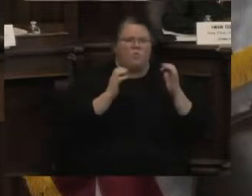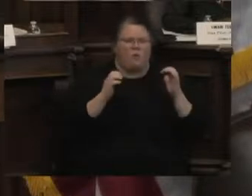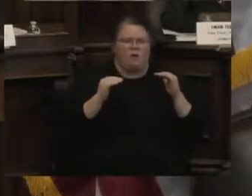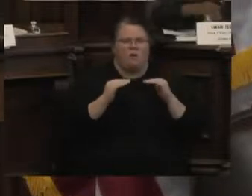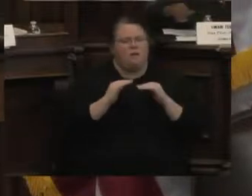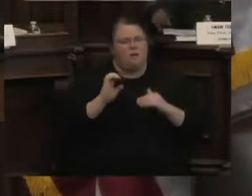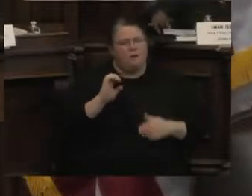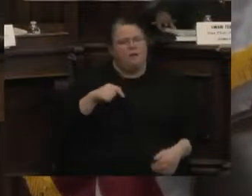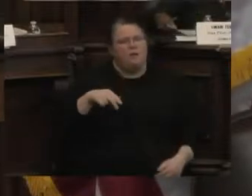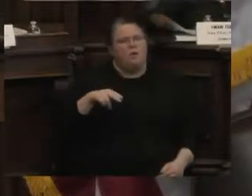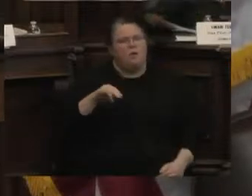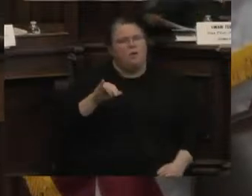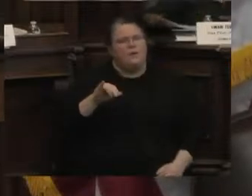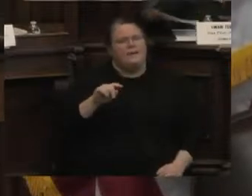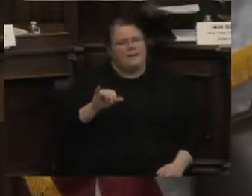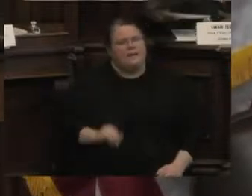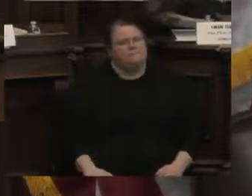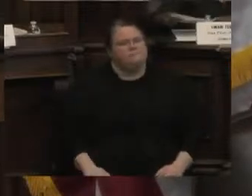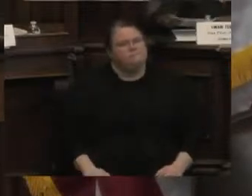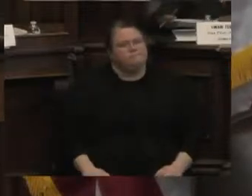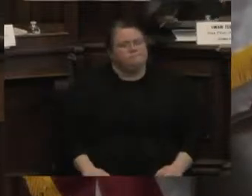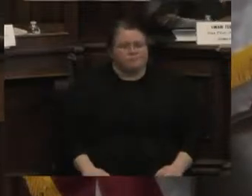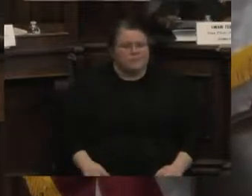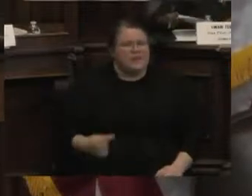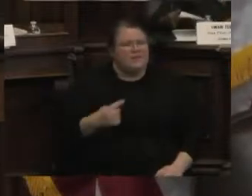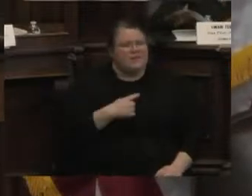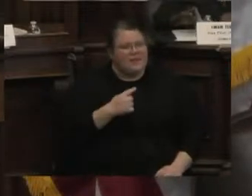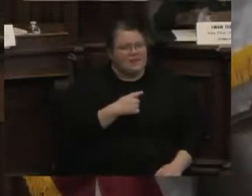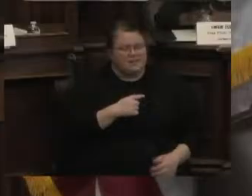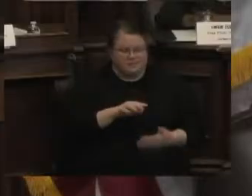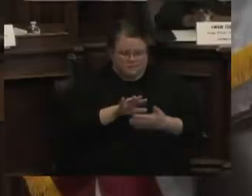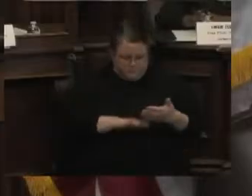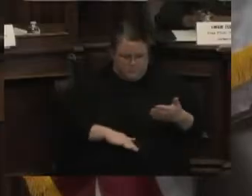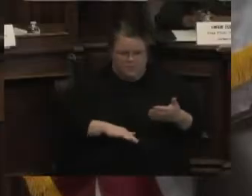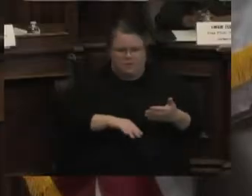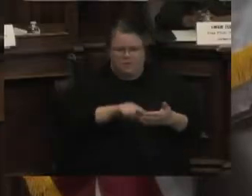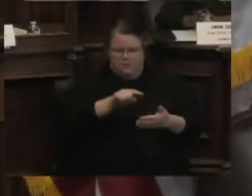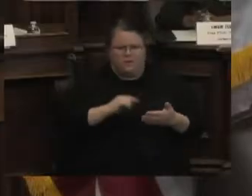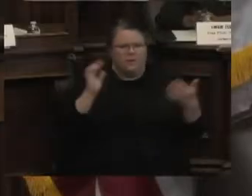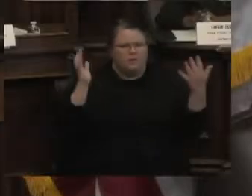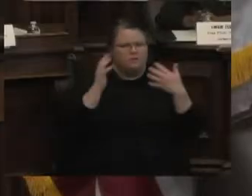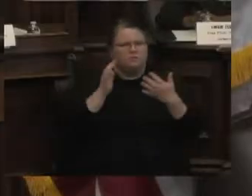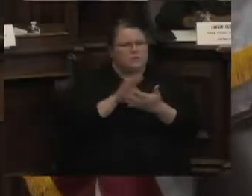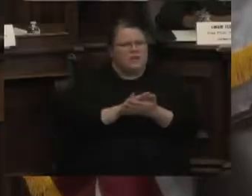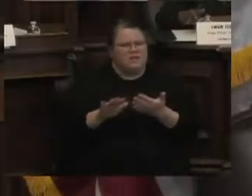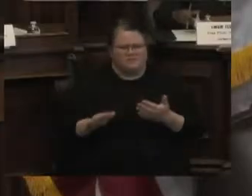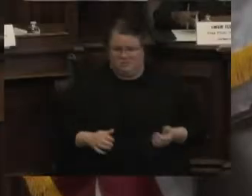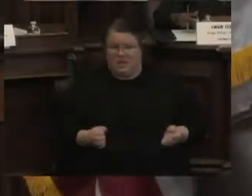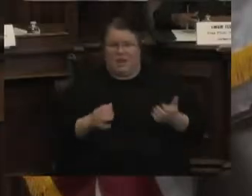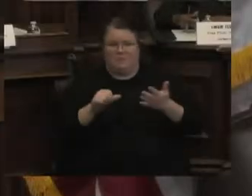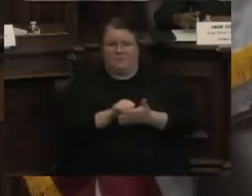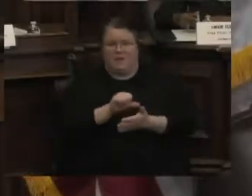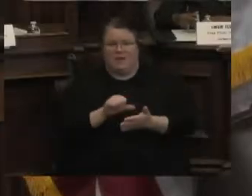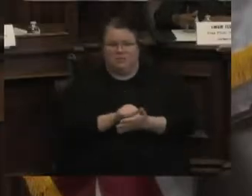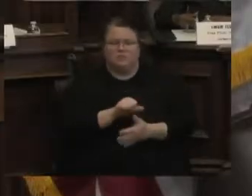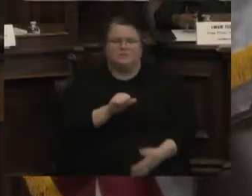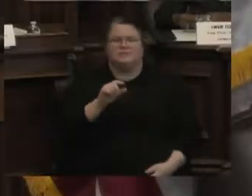Patterson was pointing to and what I'm pointing to is, is about equity. So I love this